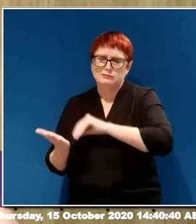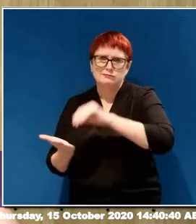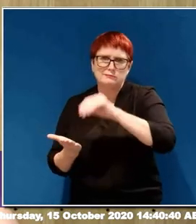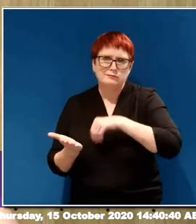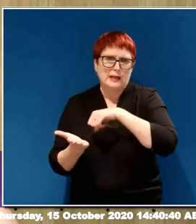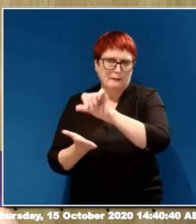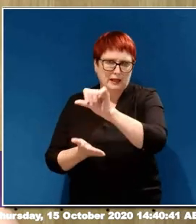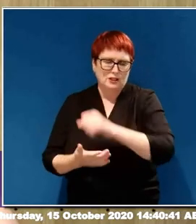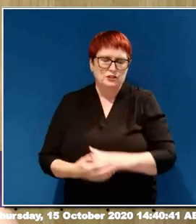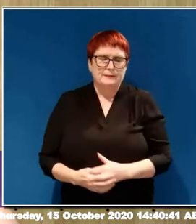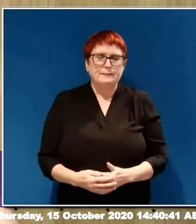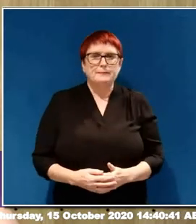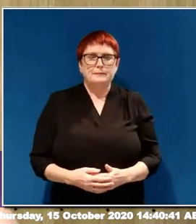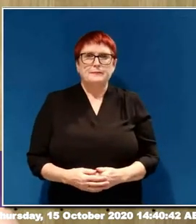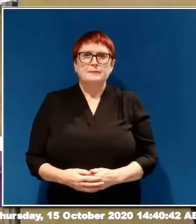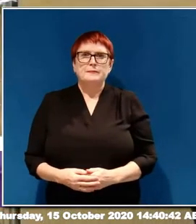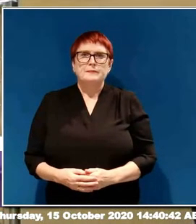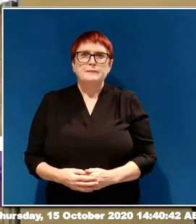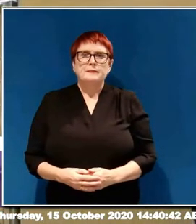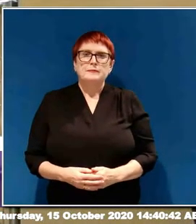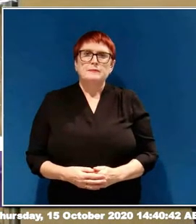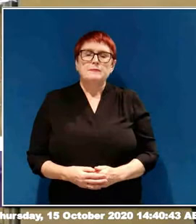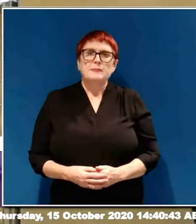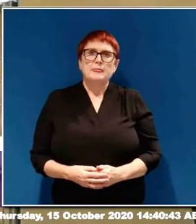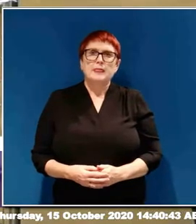Now, we've heard a number of times in the Commission, there's six